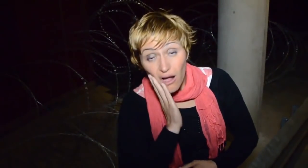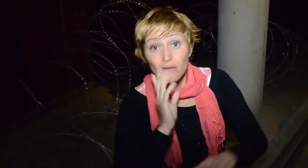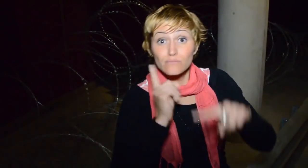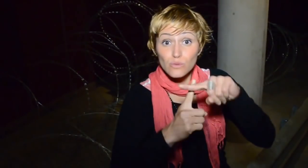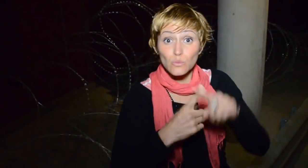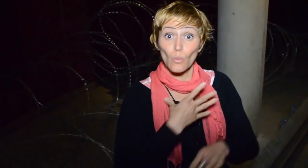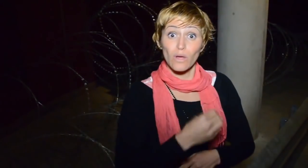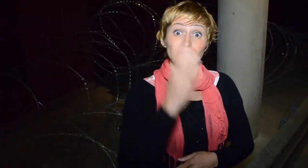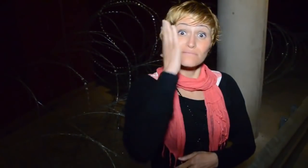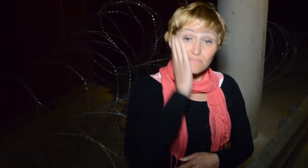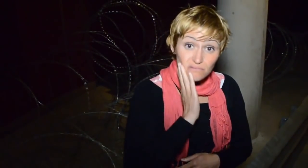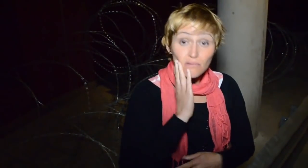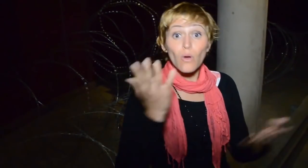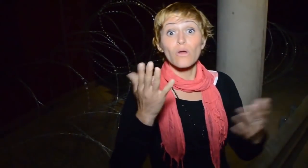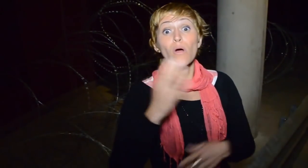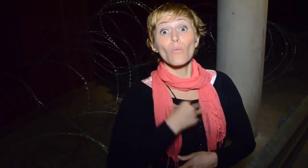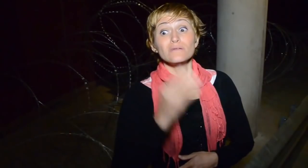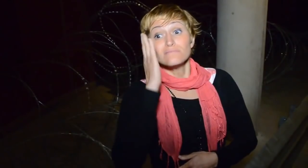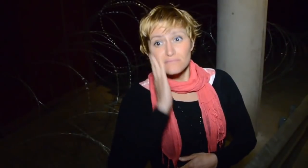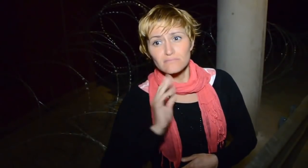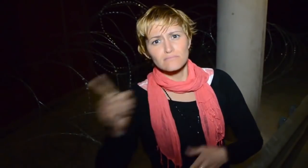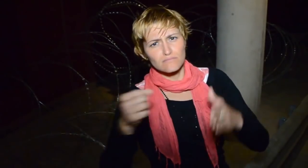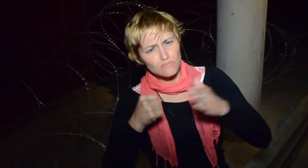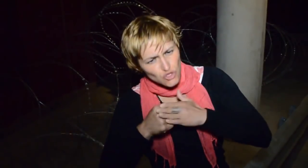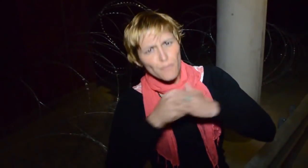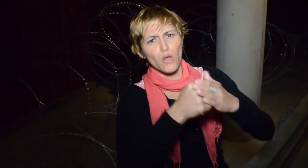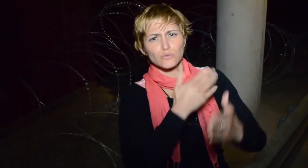Blacks, whites, whites in favor of anti-apartheid, and